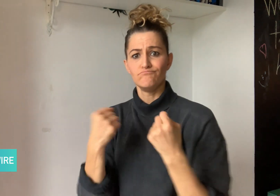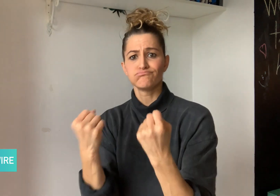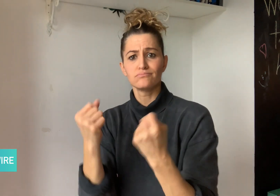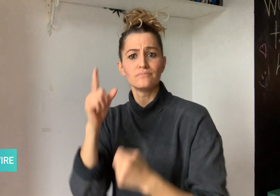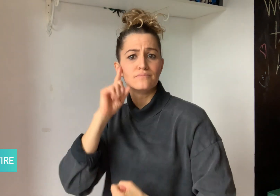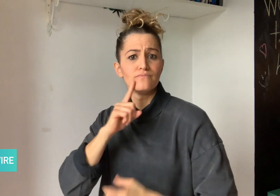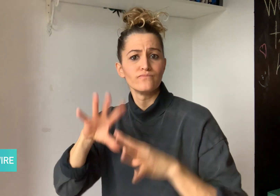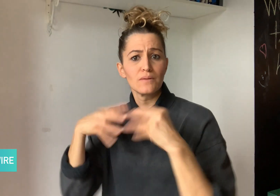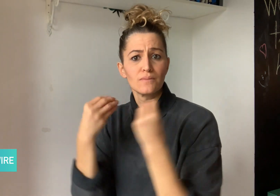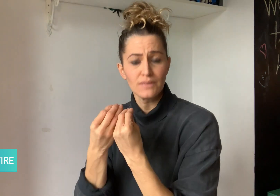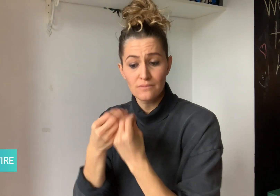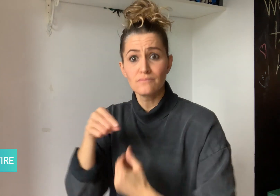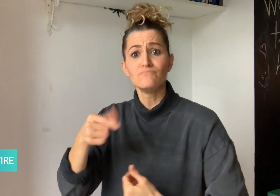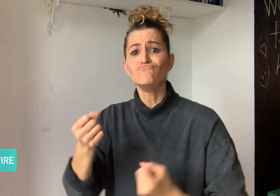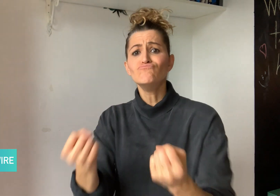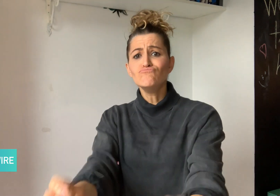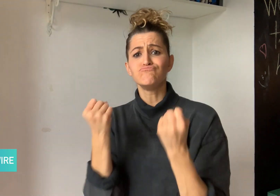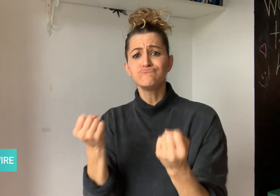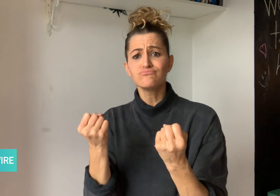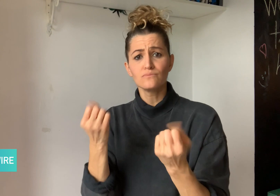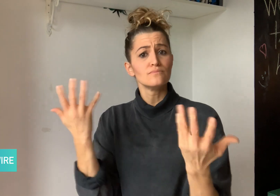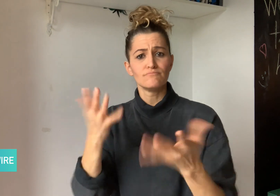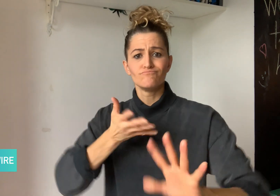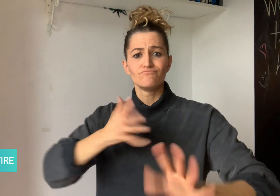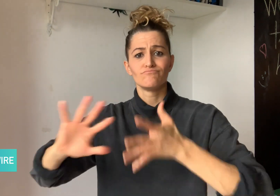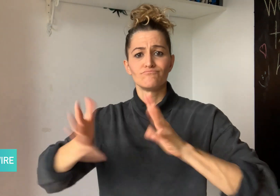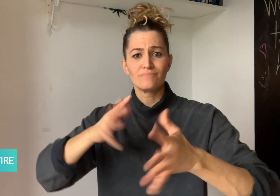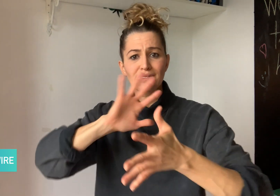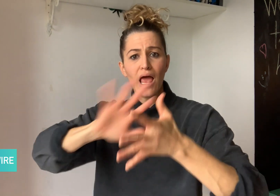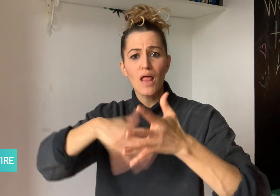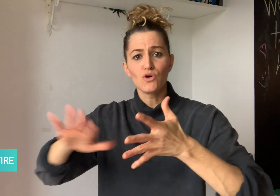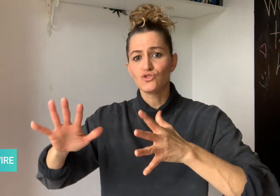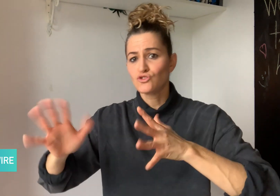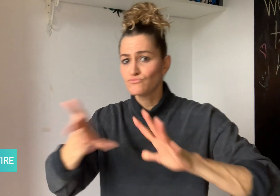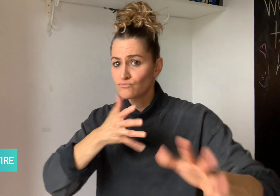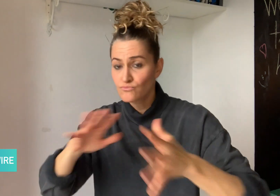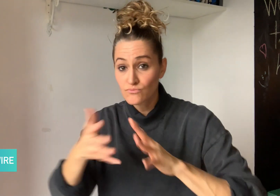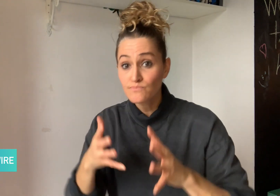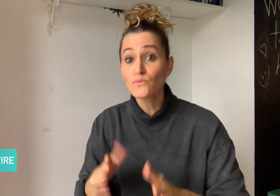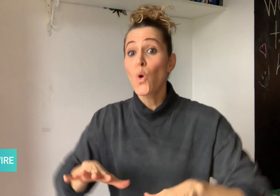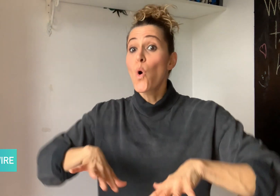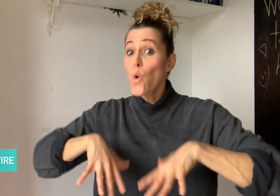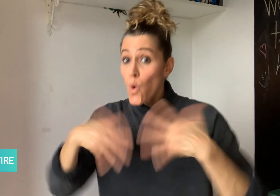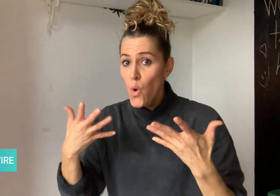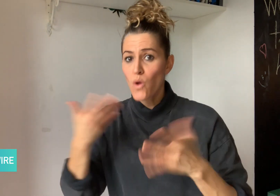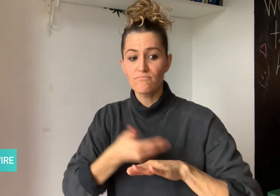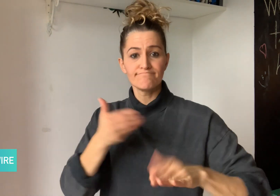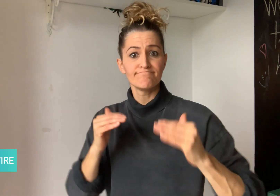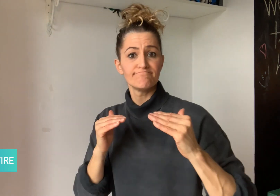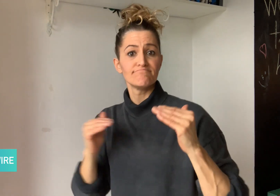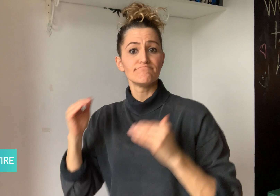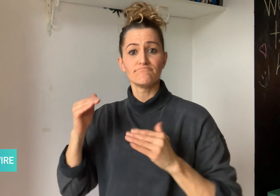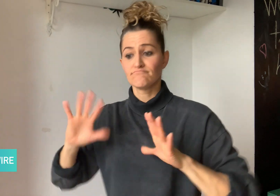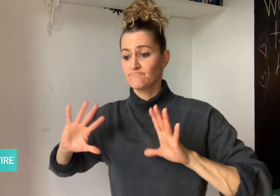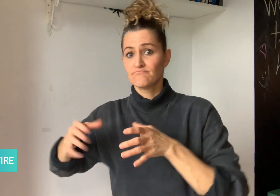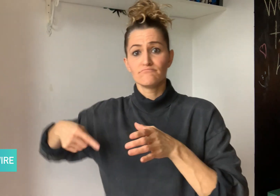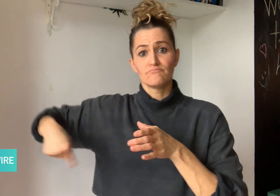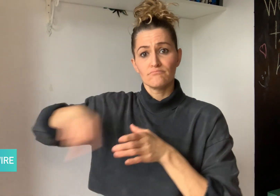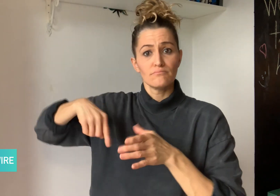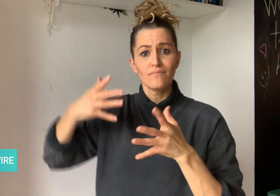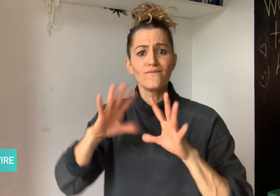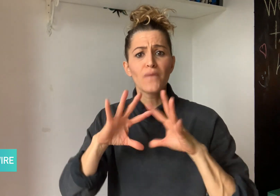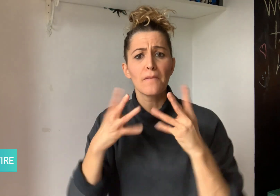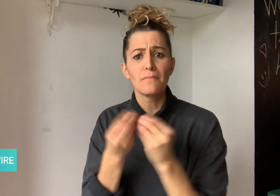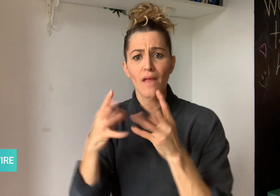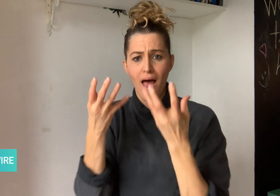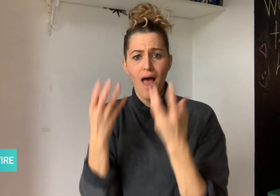whose primary language is sign language, or those